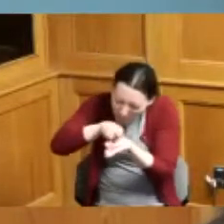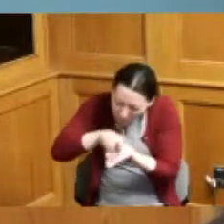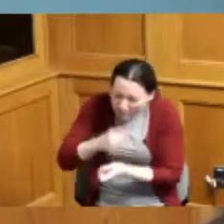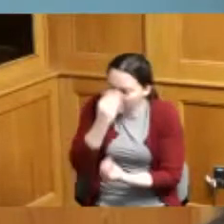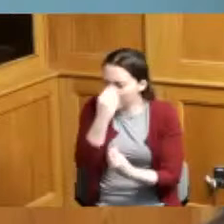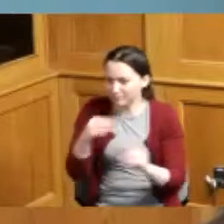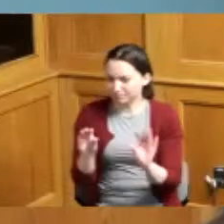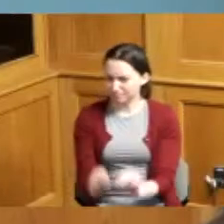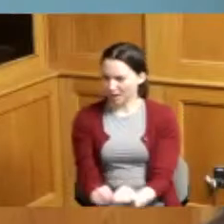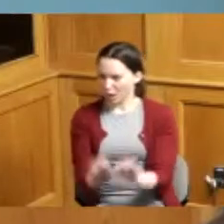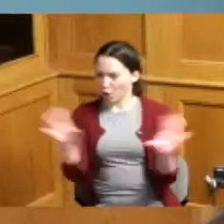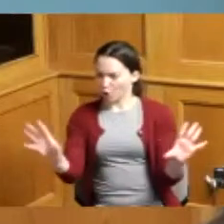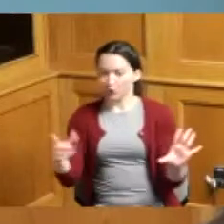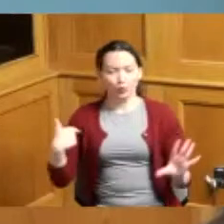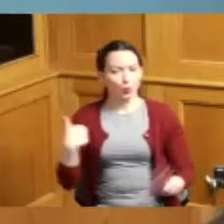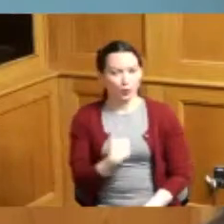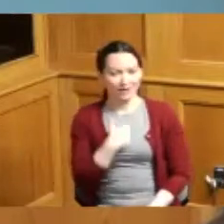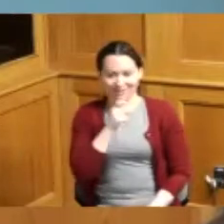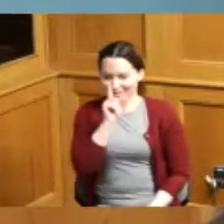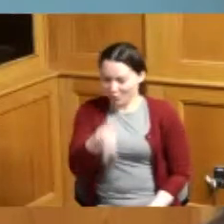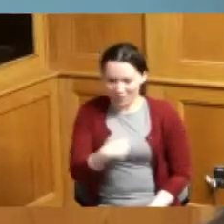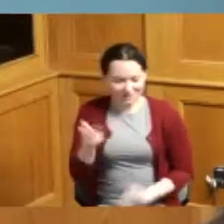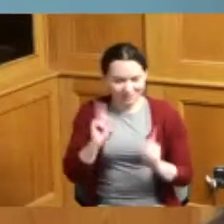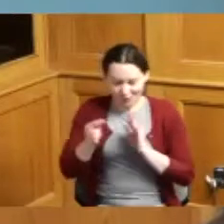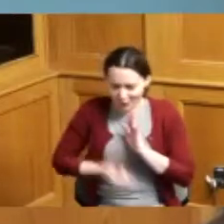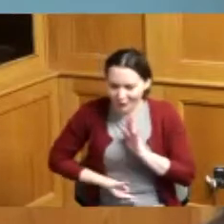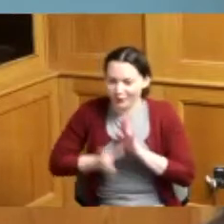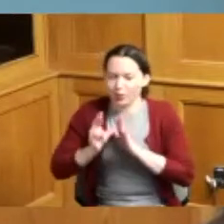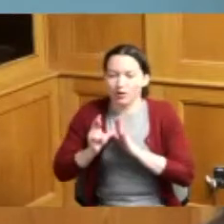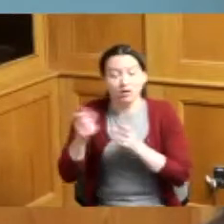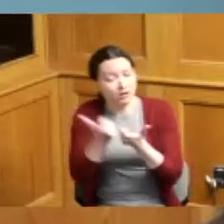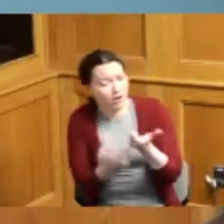and that's why we we're not the only ones that are reviewing it administration is reviewing